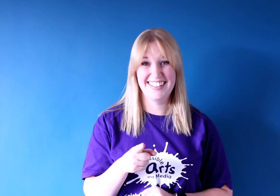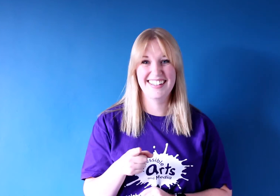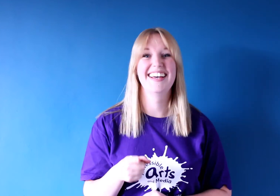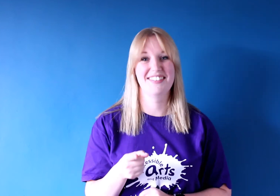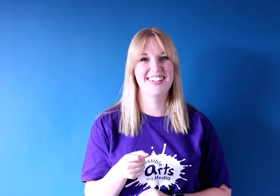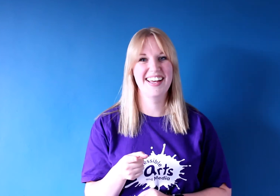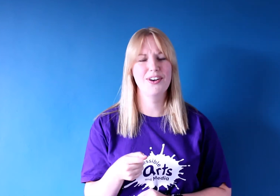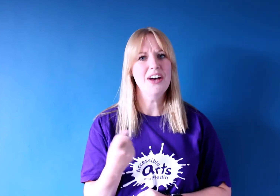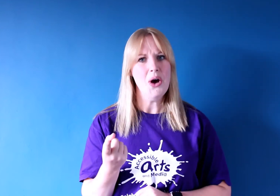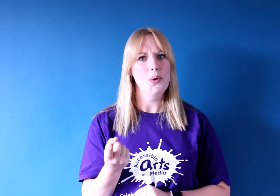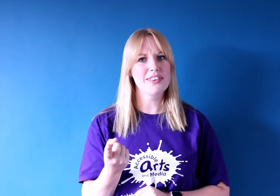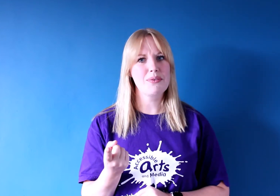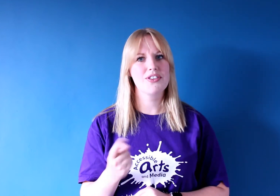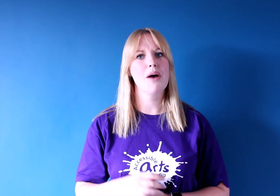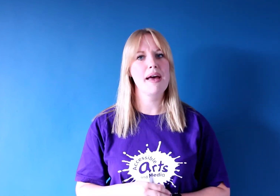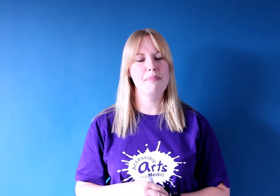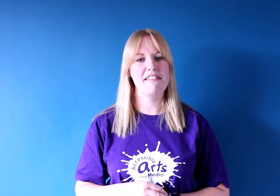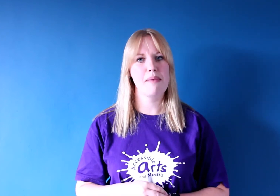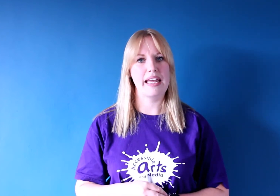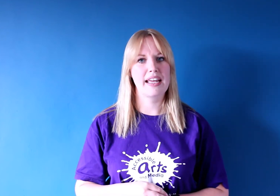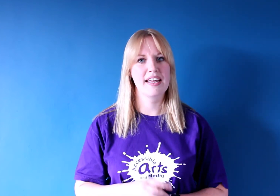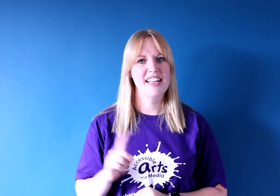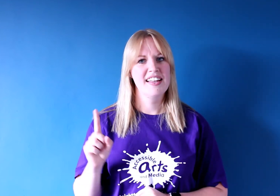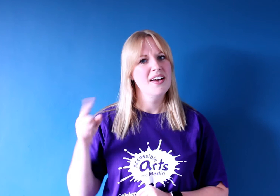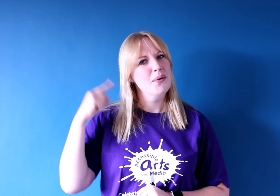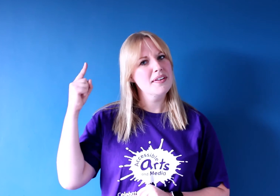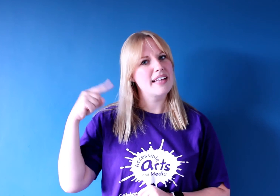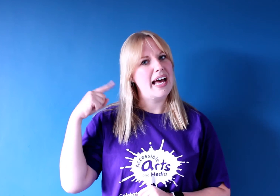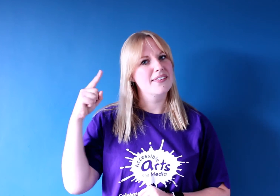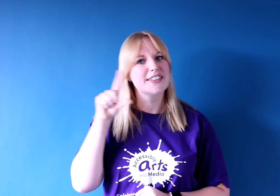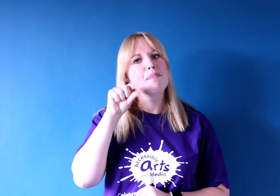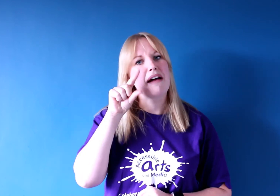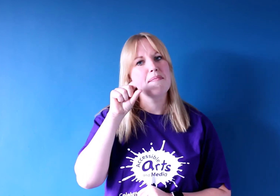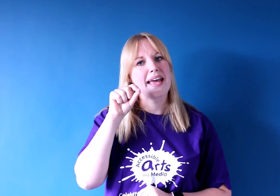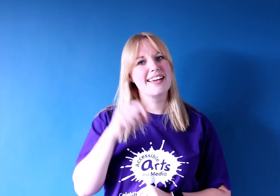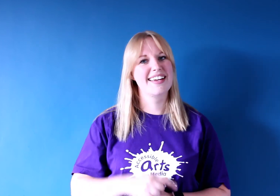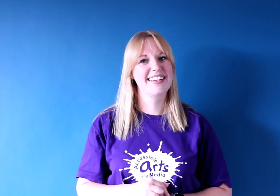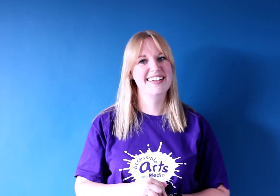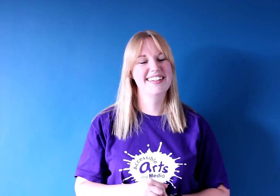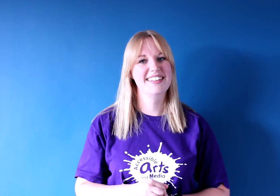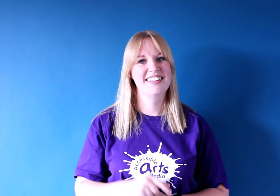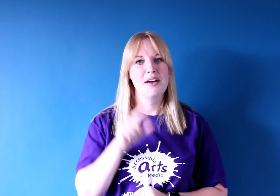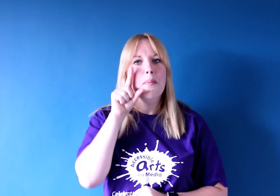Have you done it? What sound does your parrot make? What sound does your parrot make?